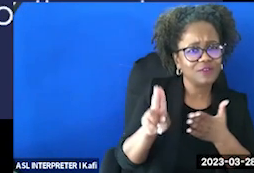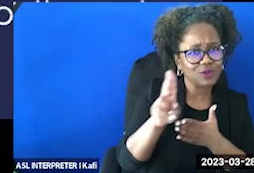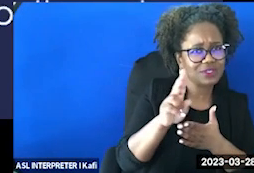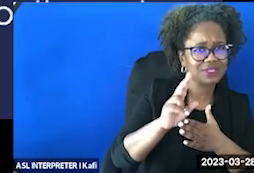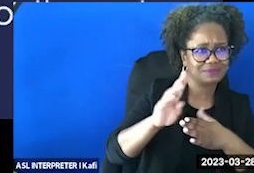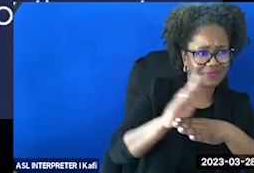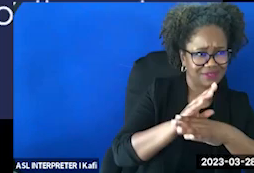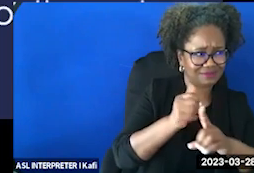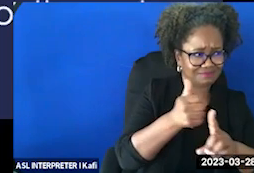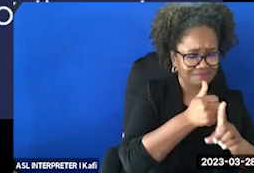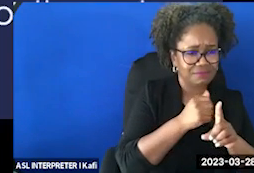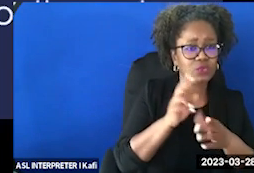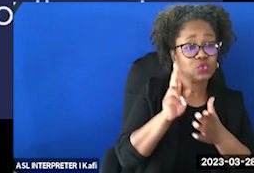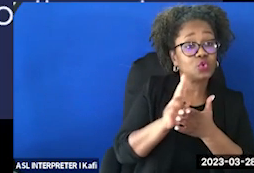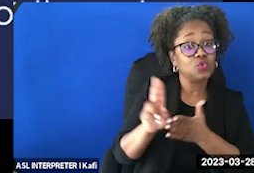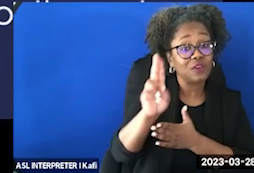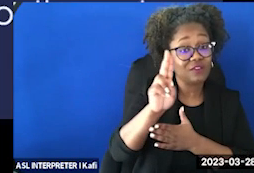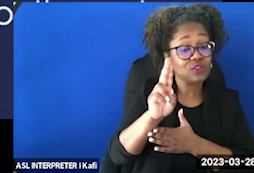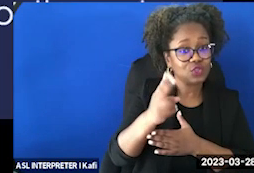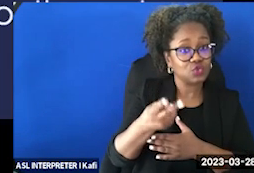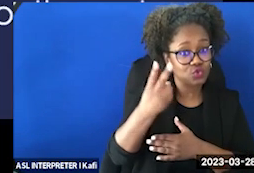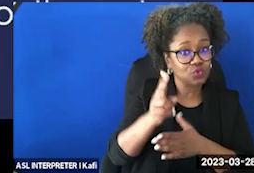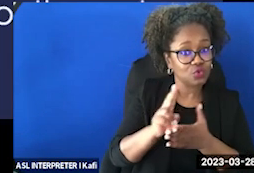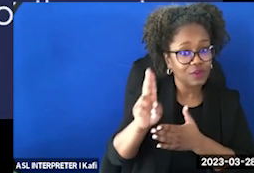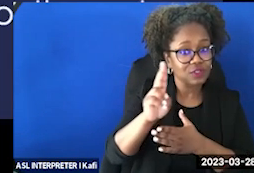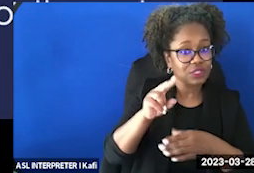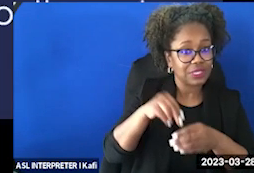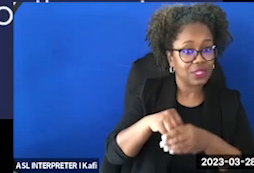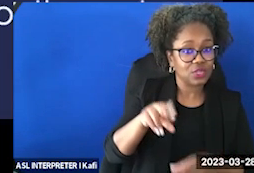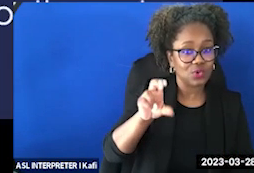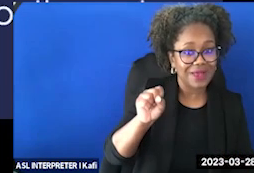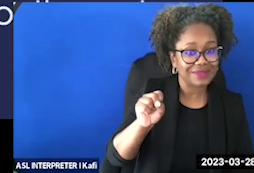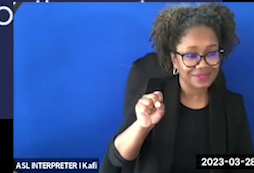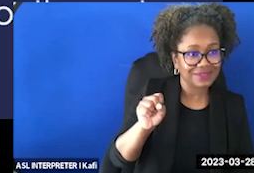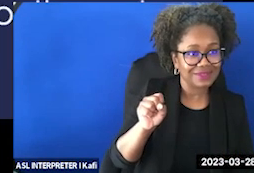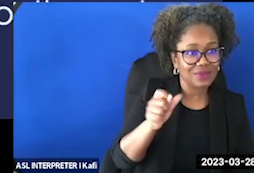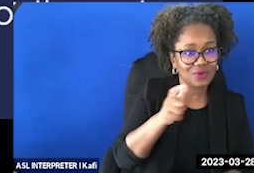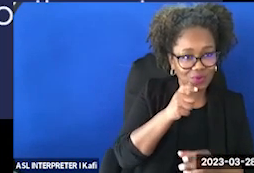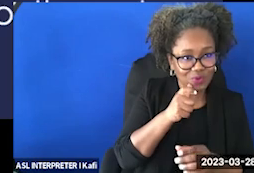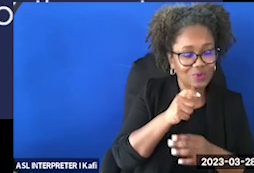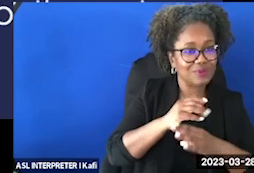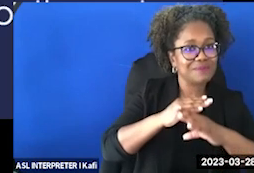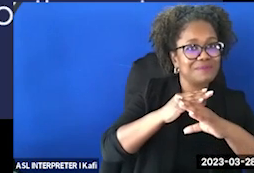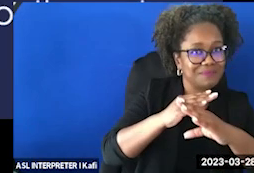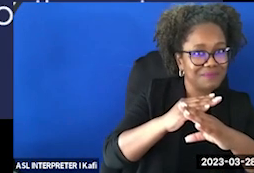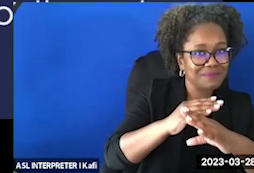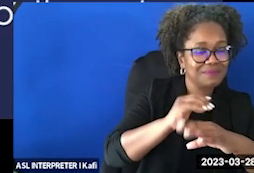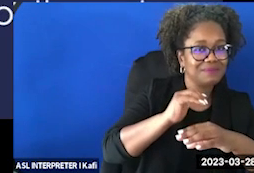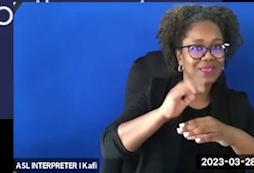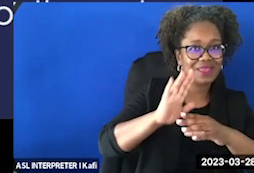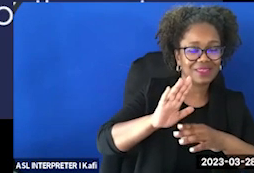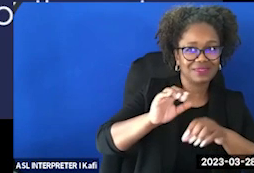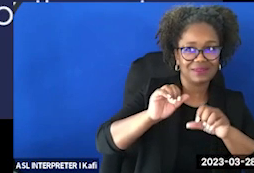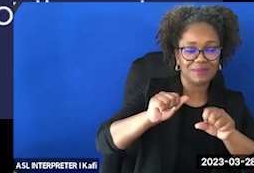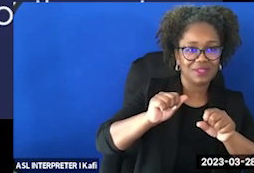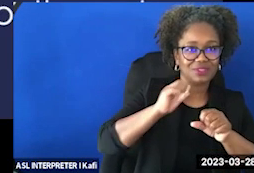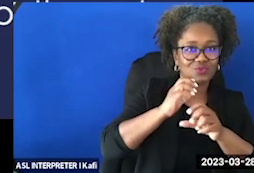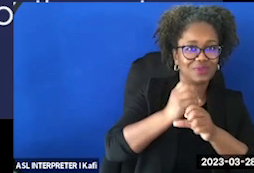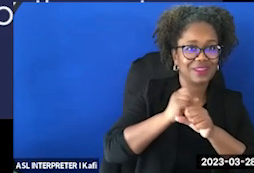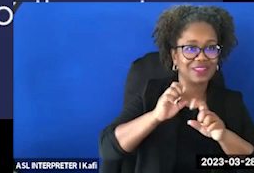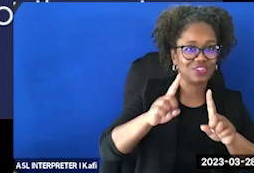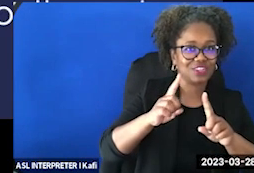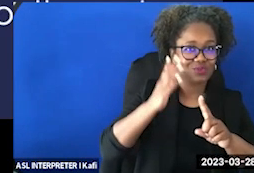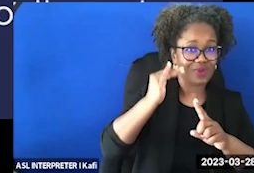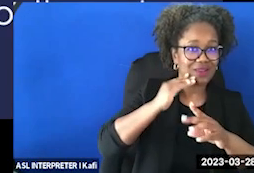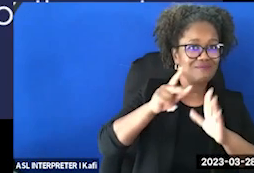Debbie Stine, Science & Technology Policy Academy: His policies stopped, his ability to be educated. but a an organization, a university in Europe.